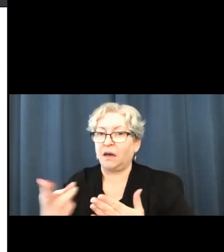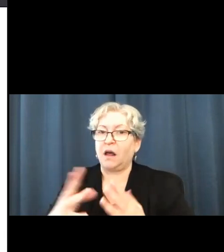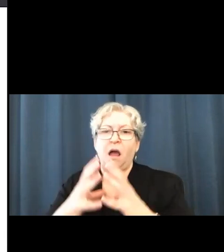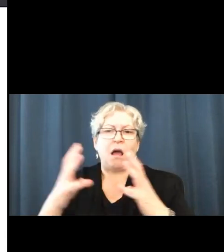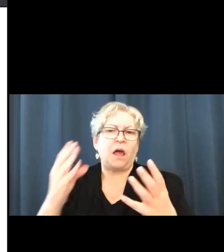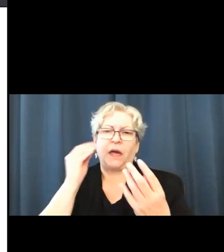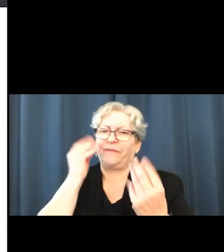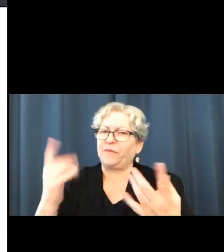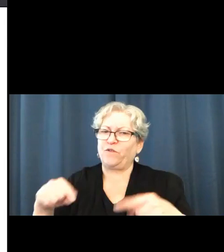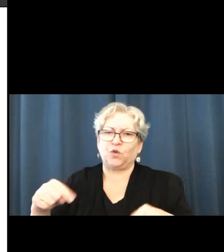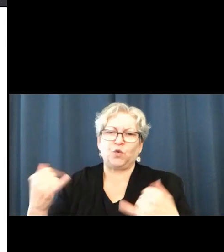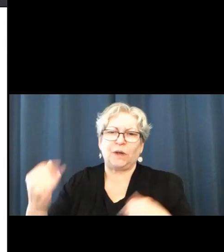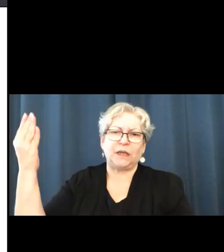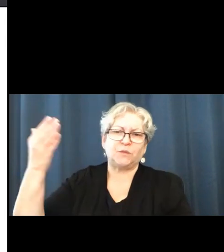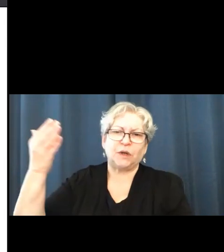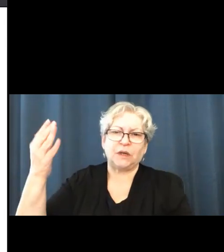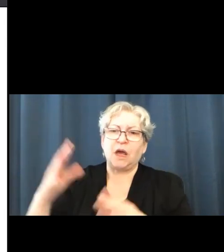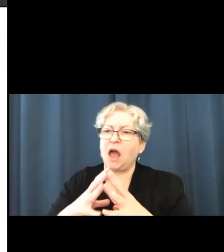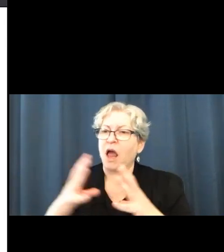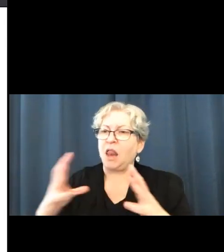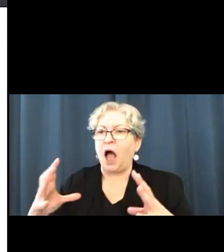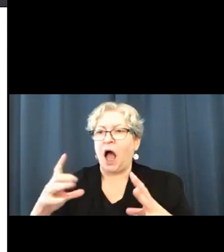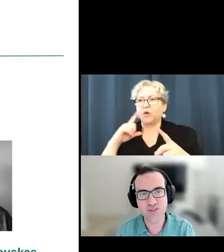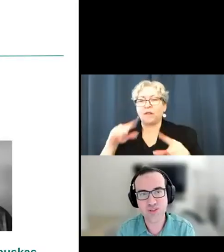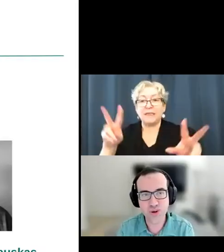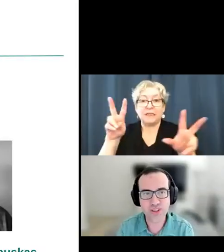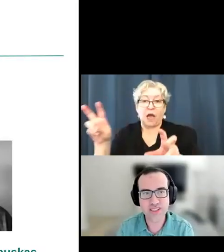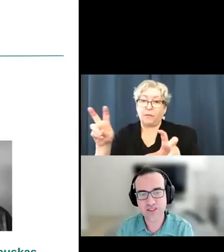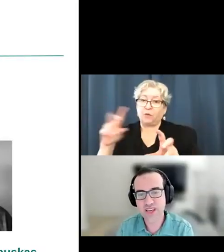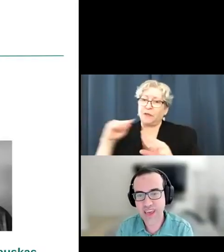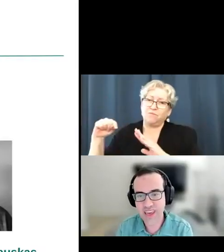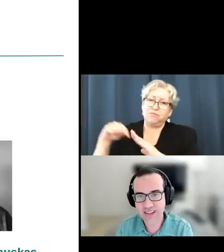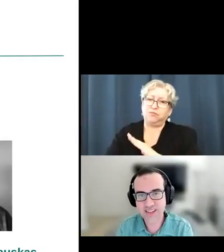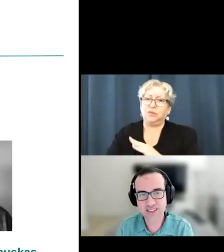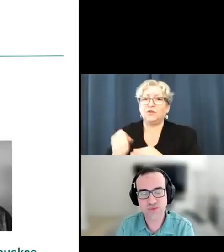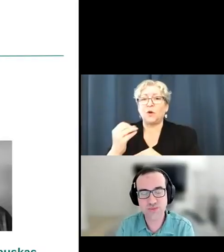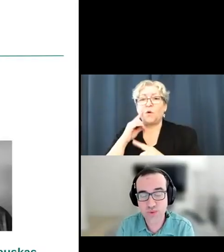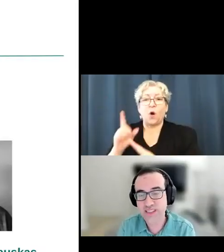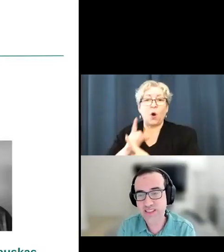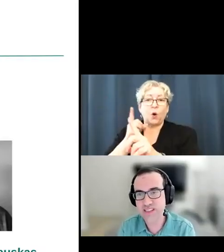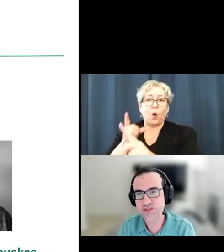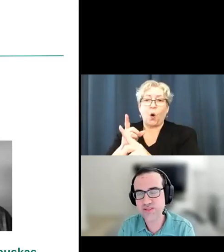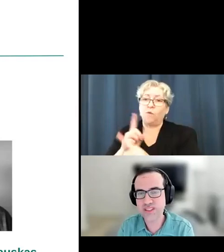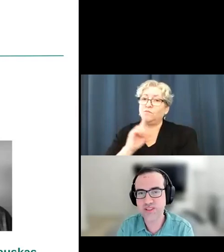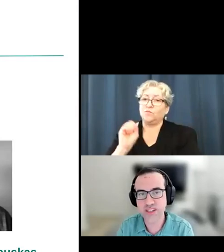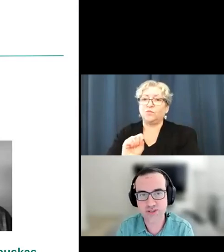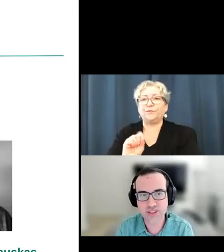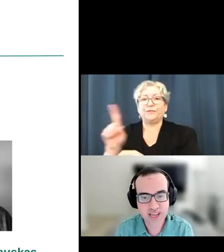in this presentation and there's a lot to the topic itself. So, the goal really is an introductory